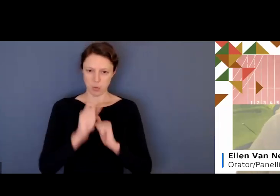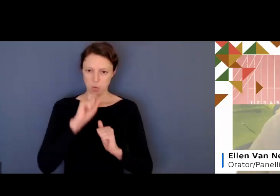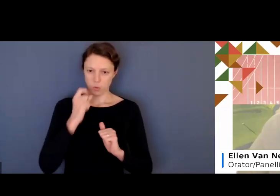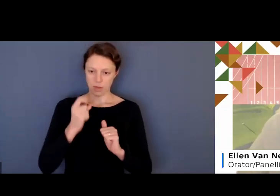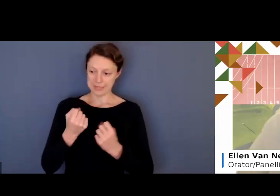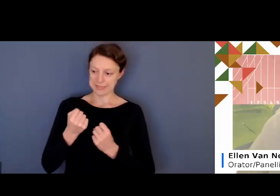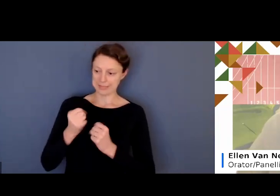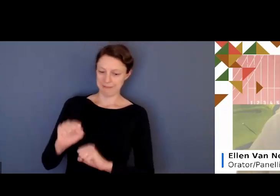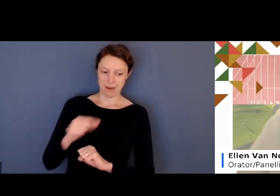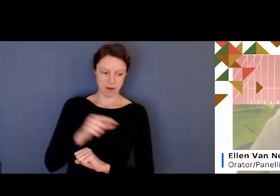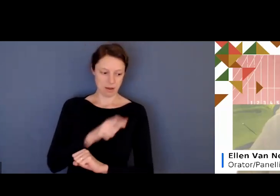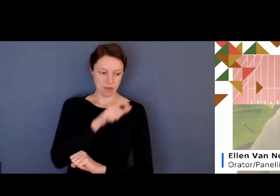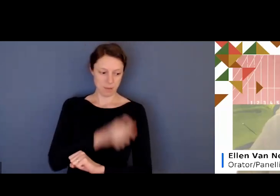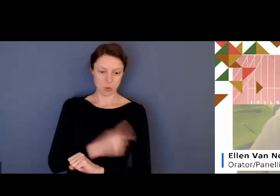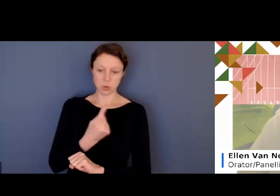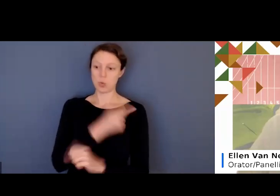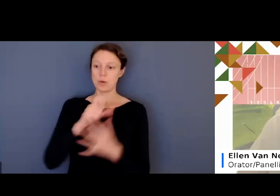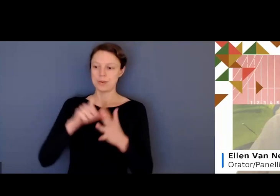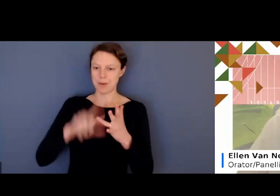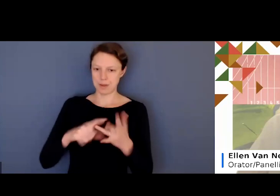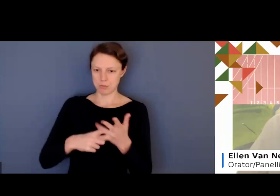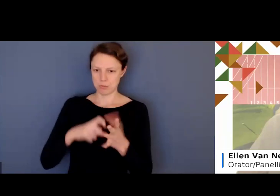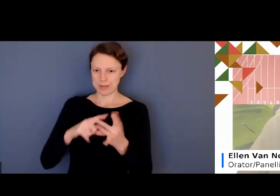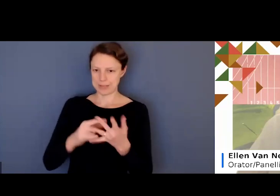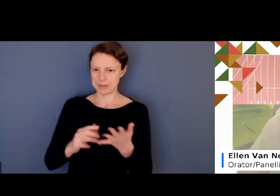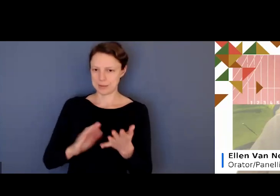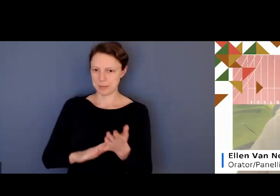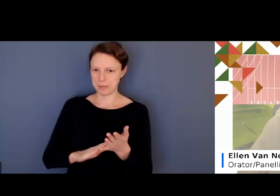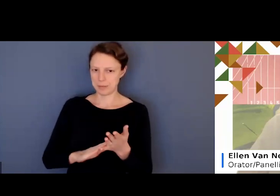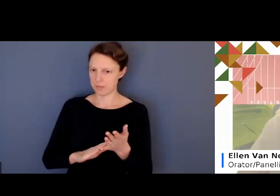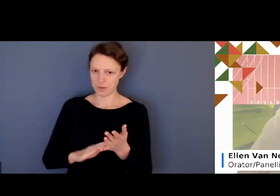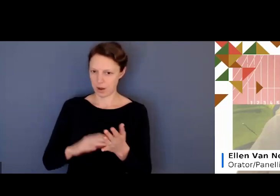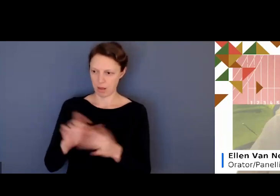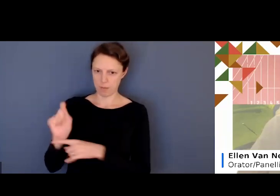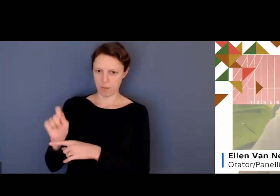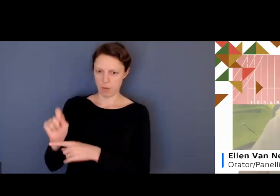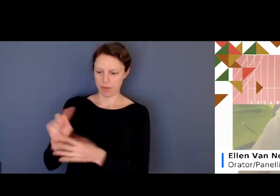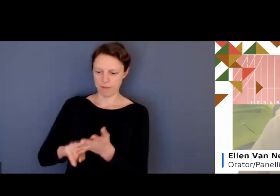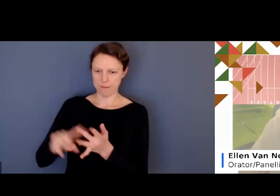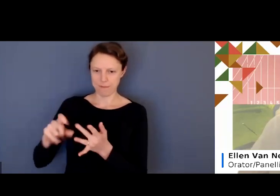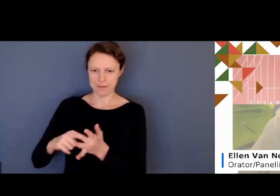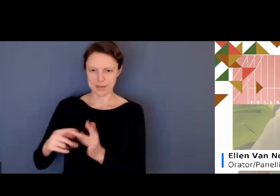instead of acting to support victim. Sporting institutions and organizations